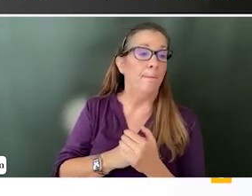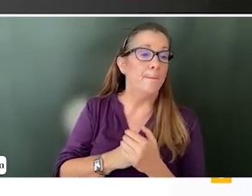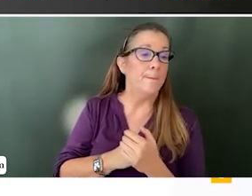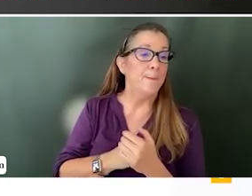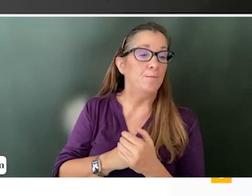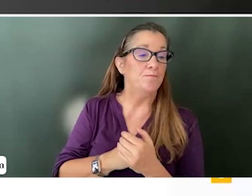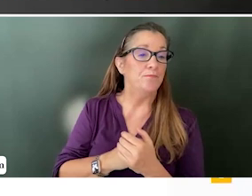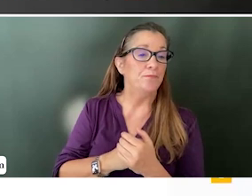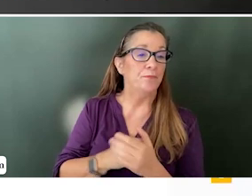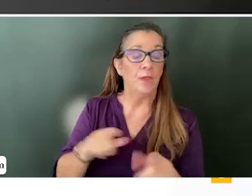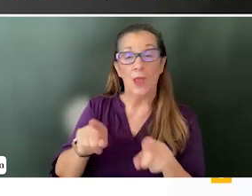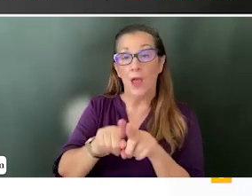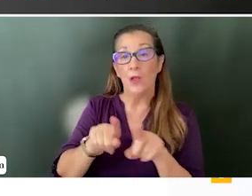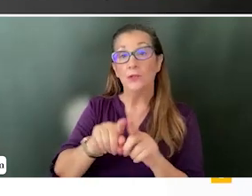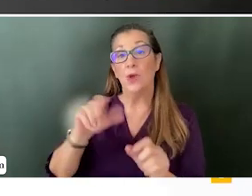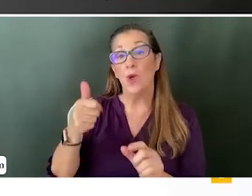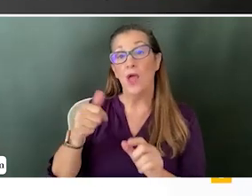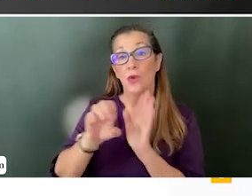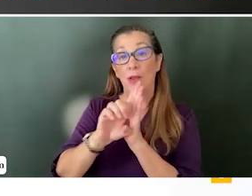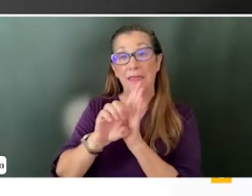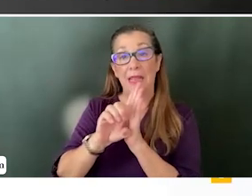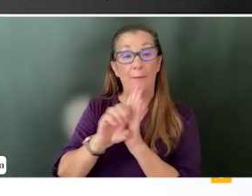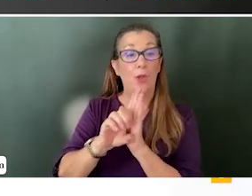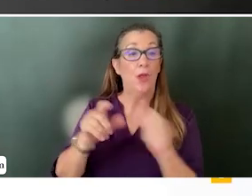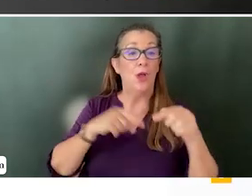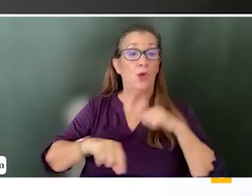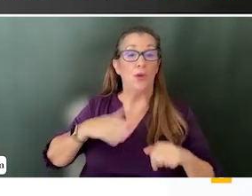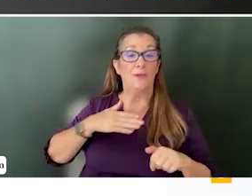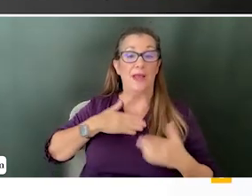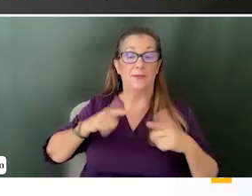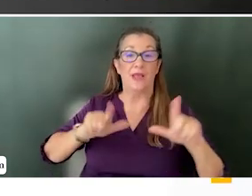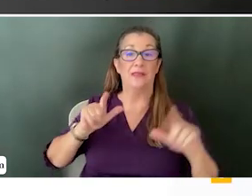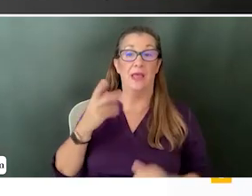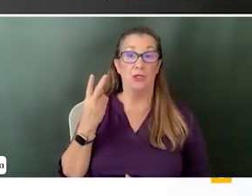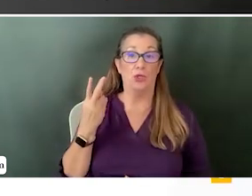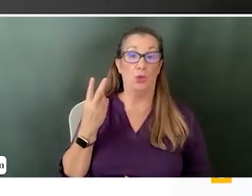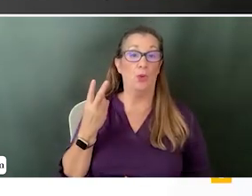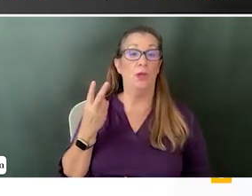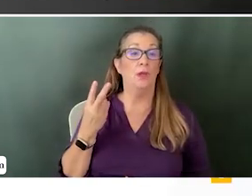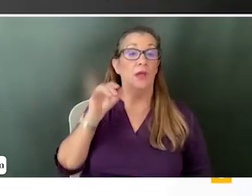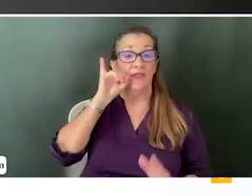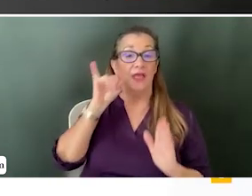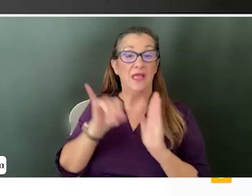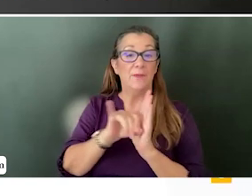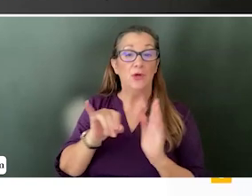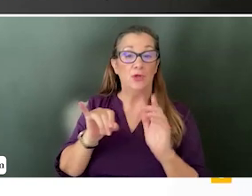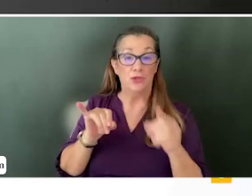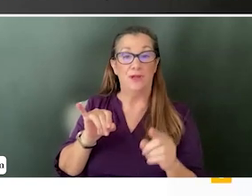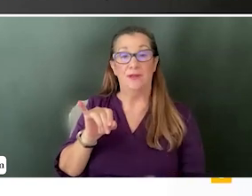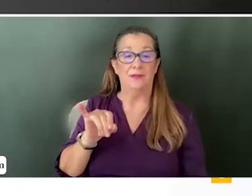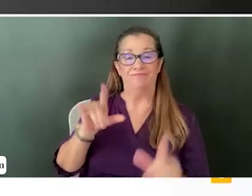As an additional example, um, going back to my slide two, the image I took of this is a picture of the words.